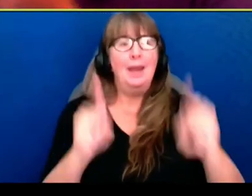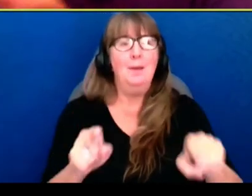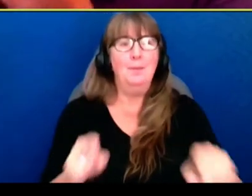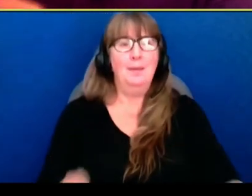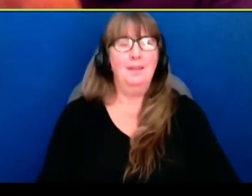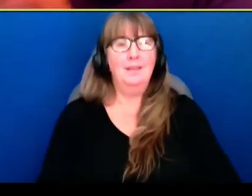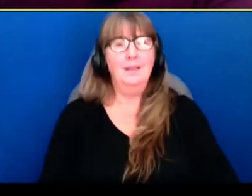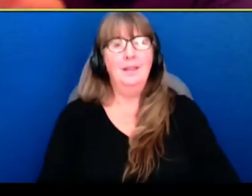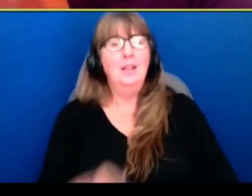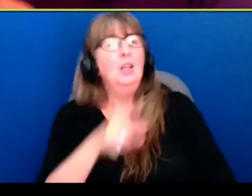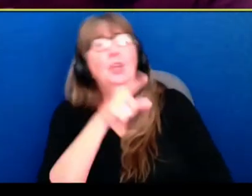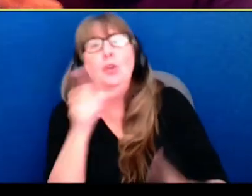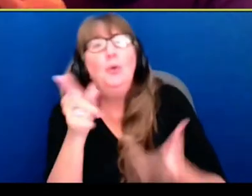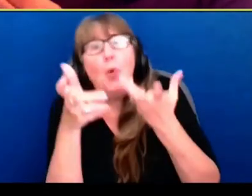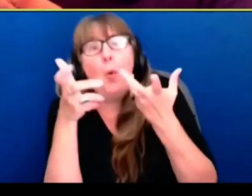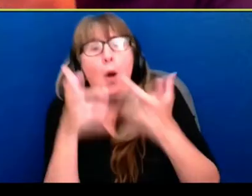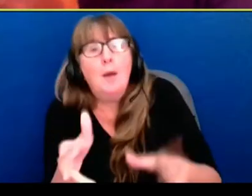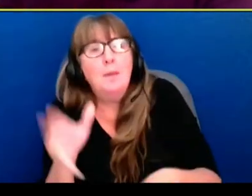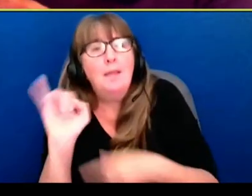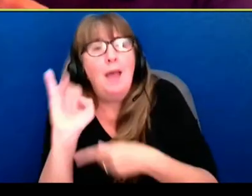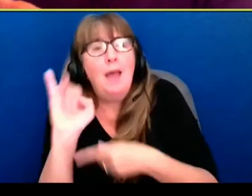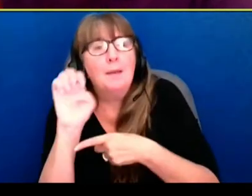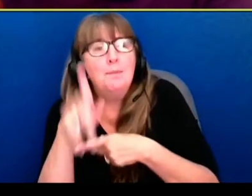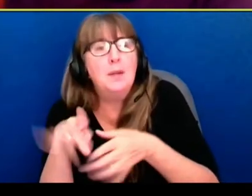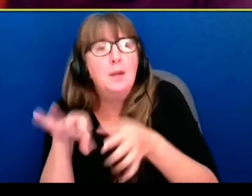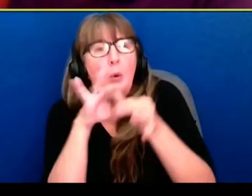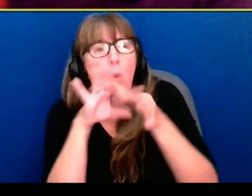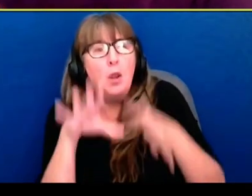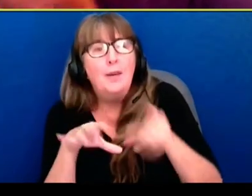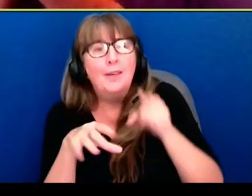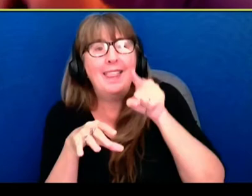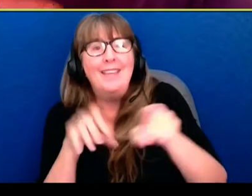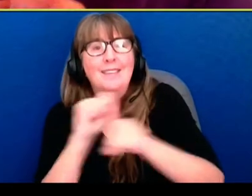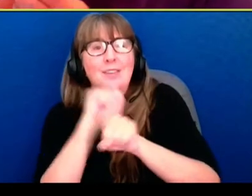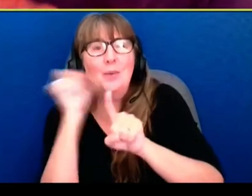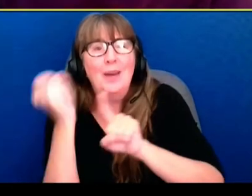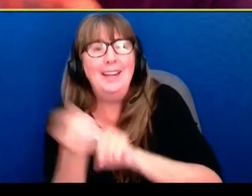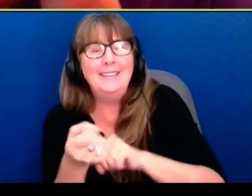You don't want to be the IEP coordinator in this situation! When a parent doesn't get